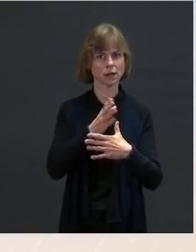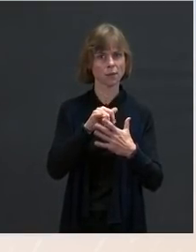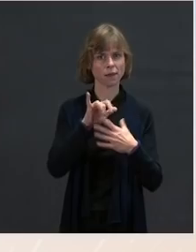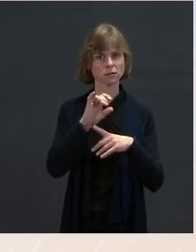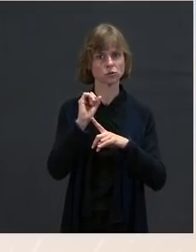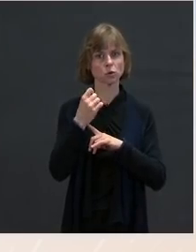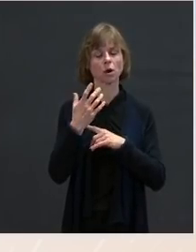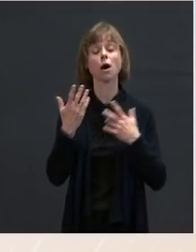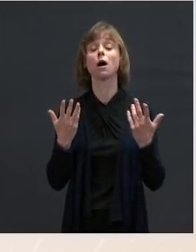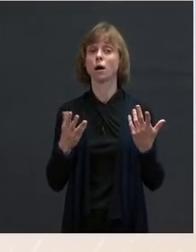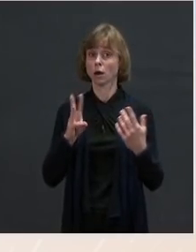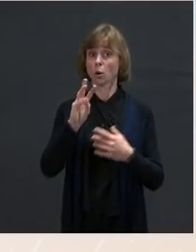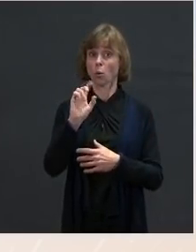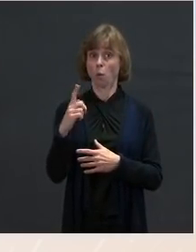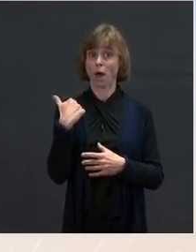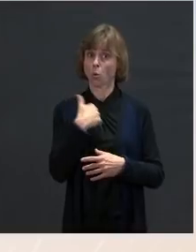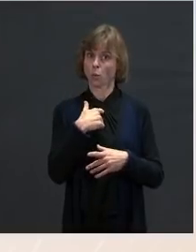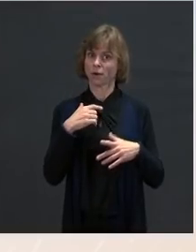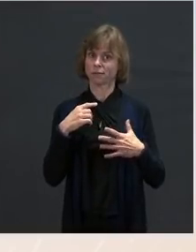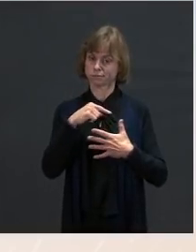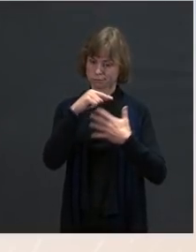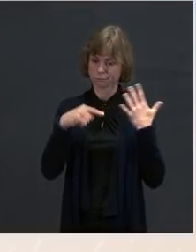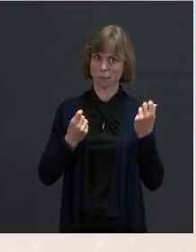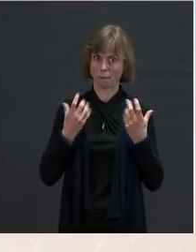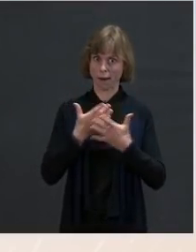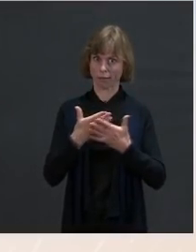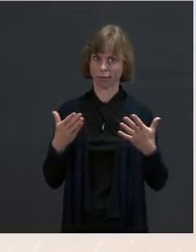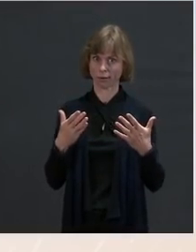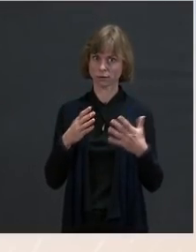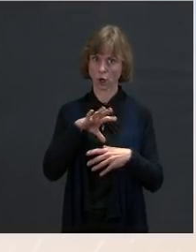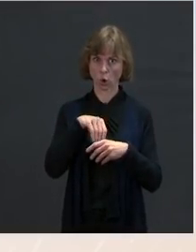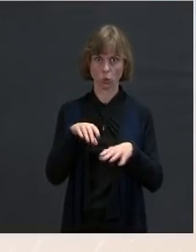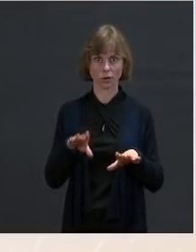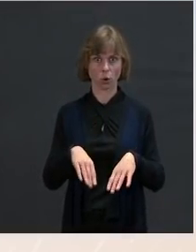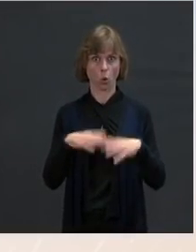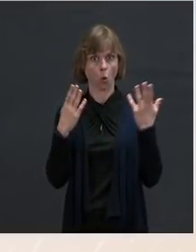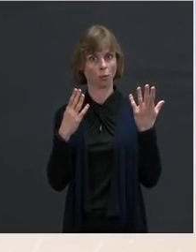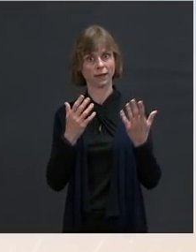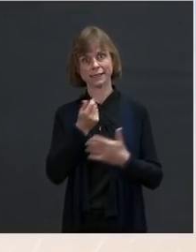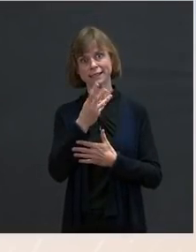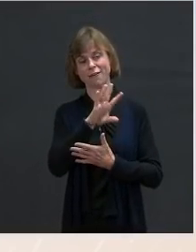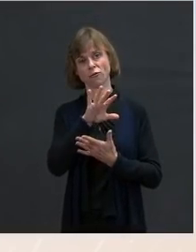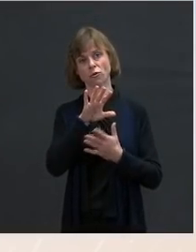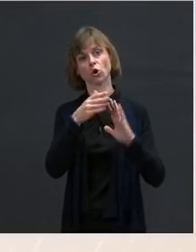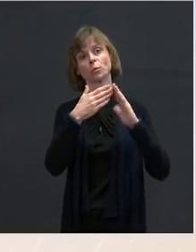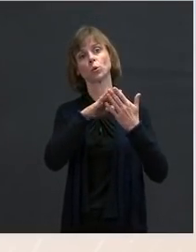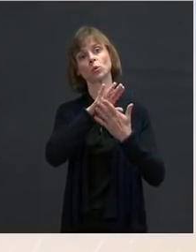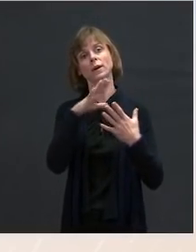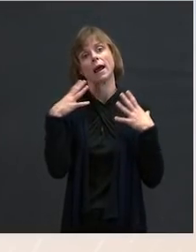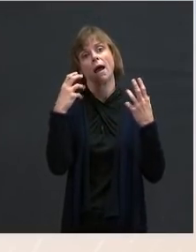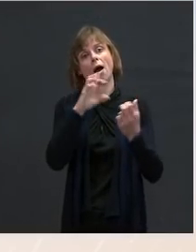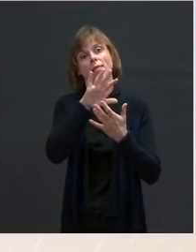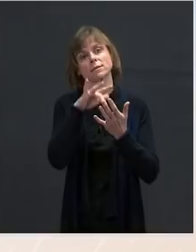Ms. Psaki: Well, we've taken a number of steps, including working to open several community health centers that are in people's local communities.